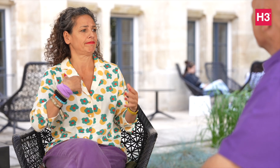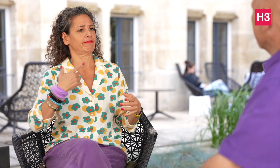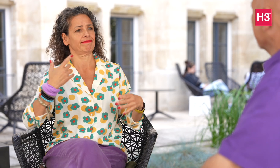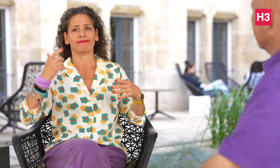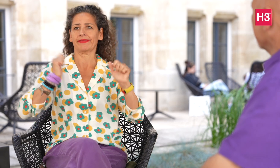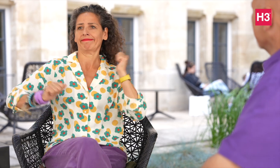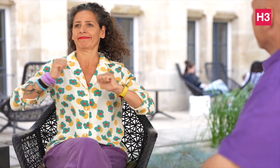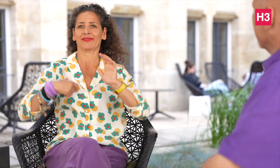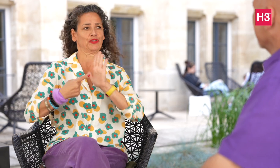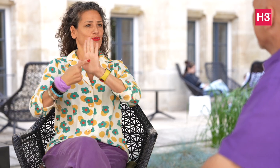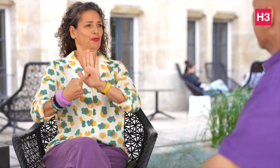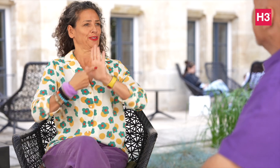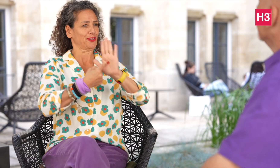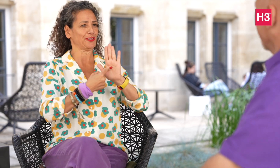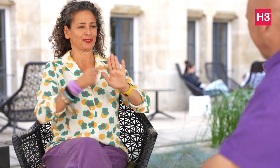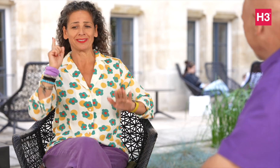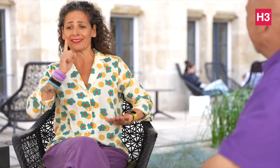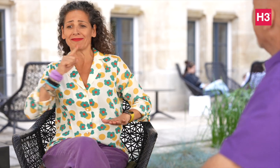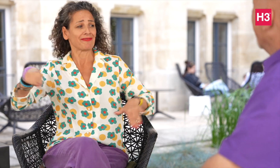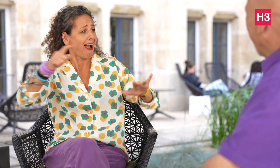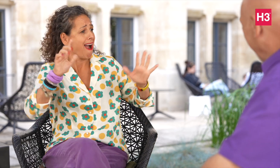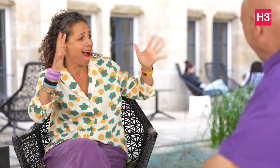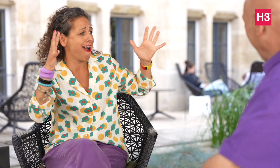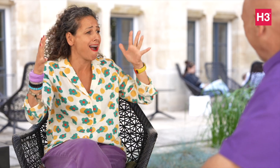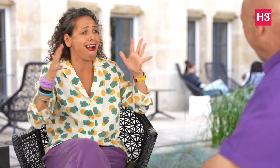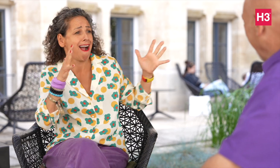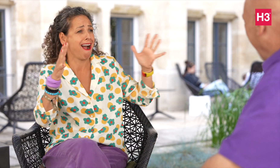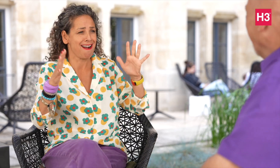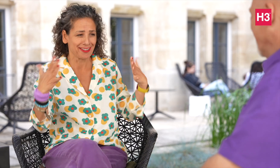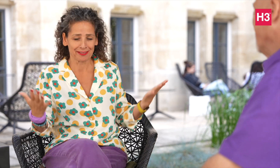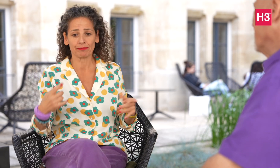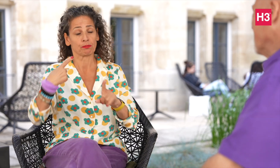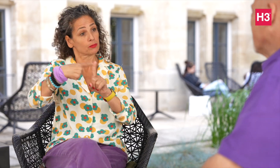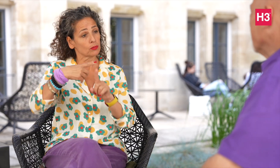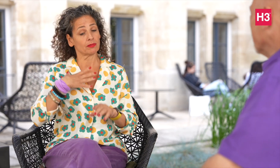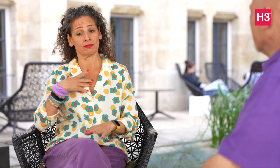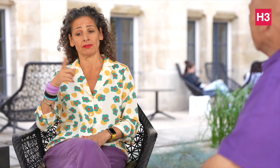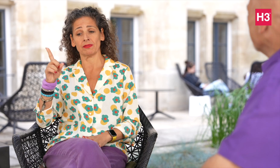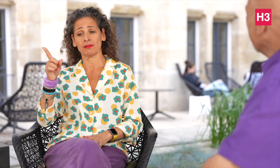and their encouragement fueled my passion for acting.